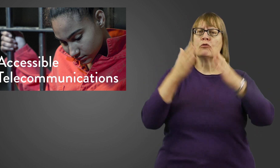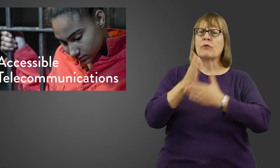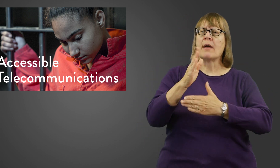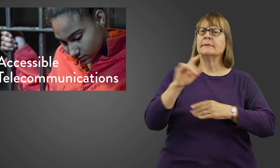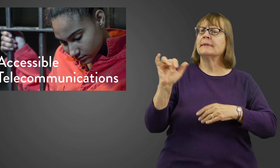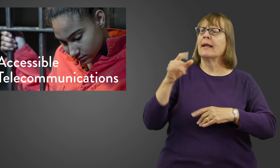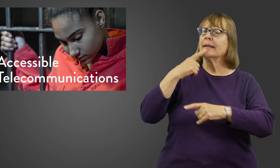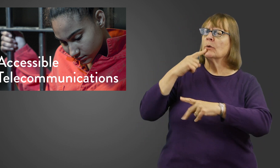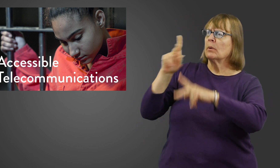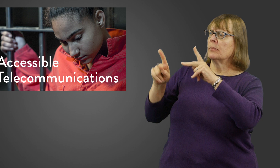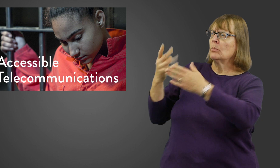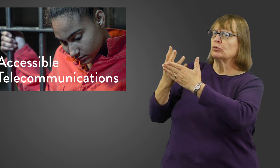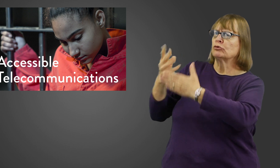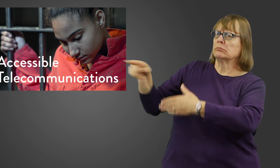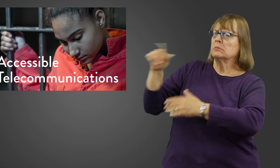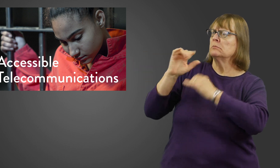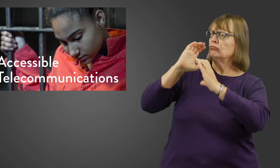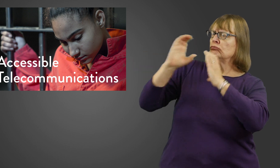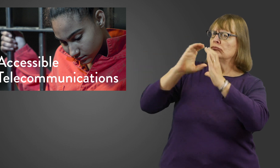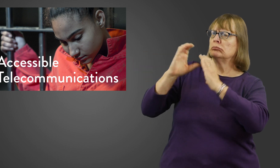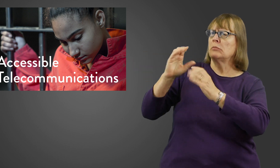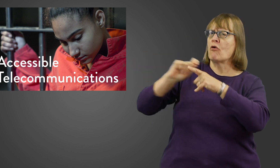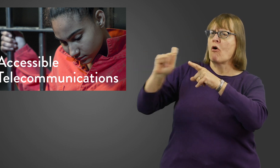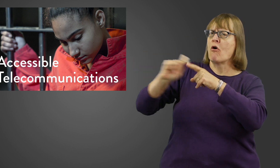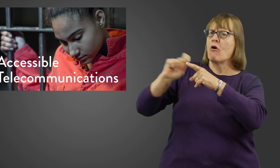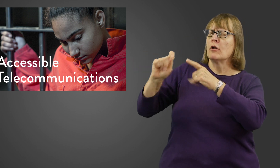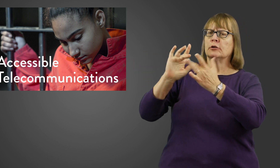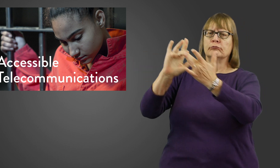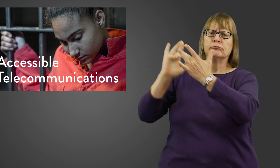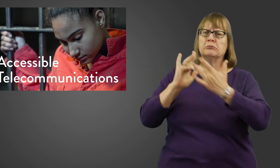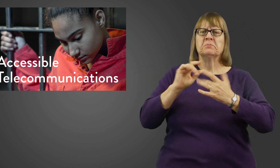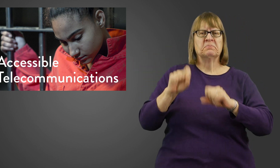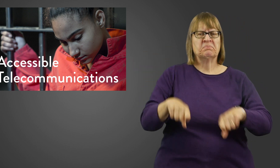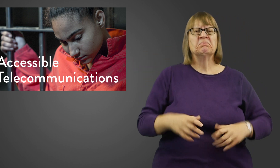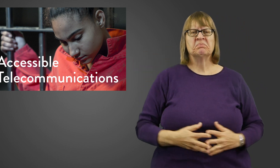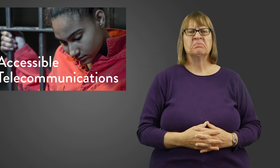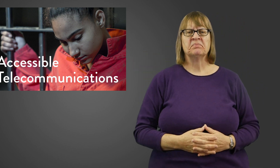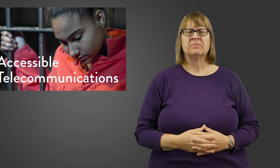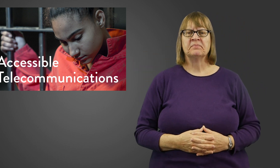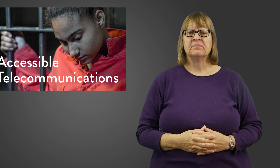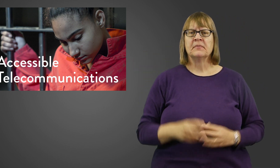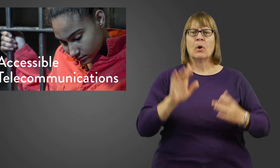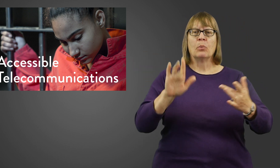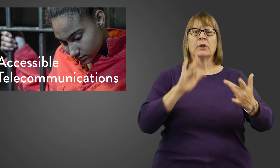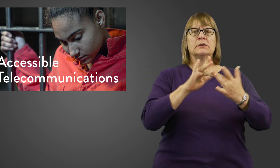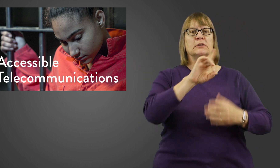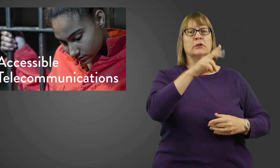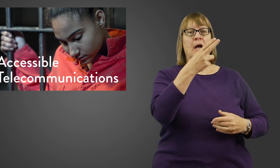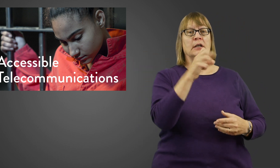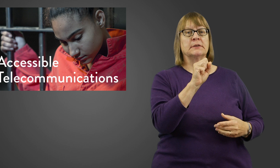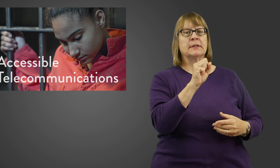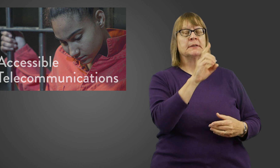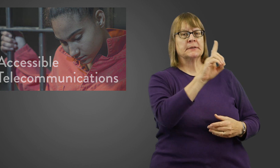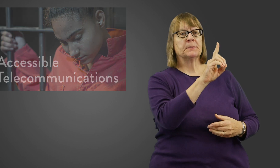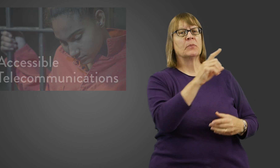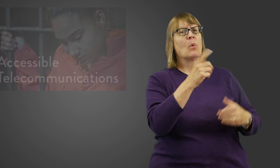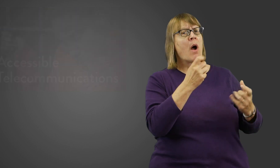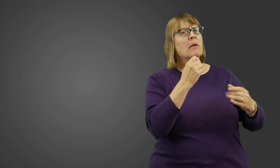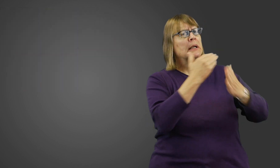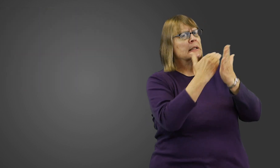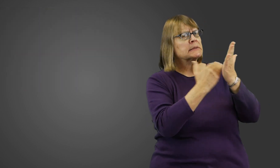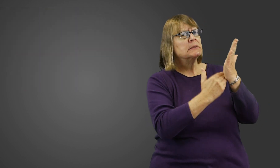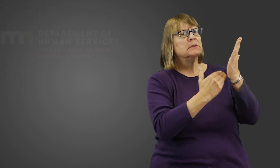They should have equal access to telecommunication equipment, the same as any hearing inmate.